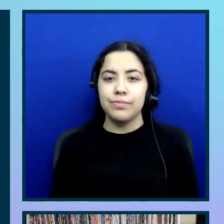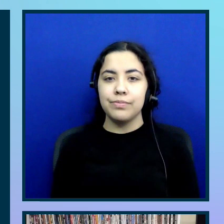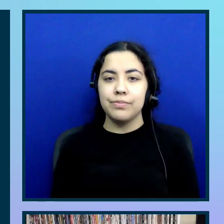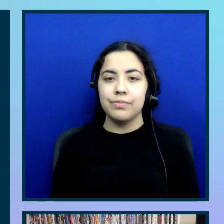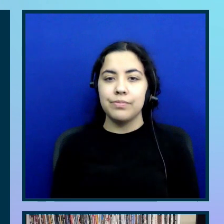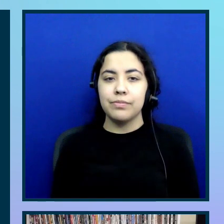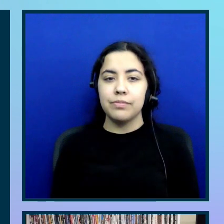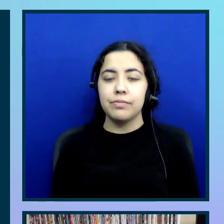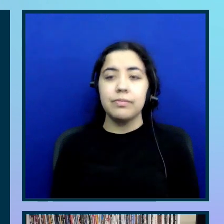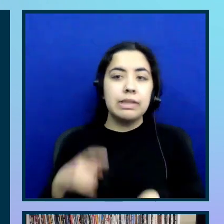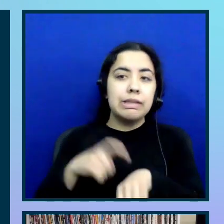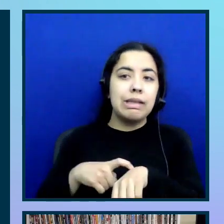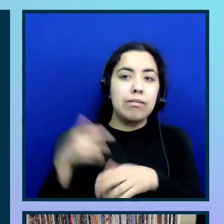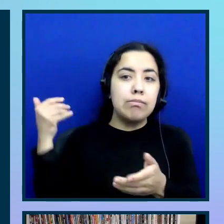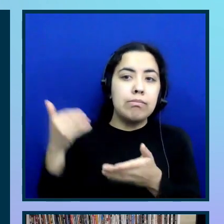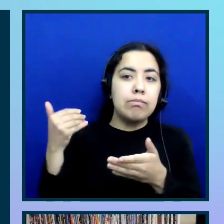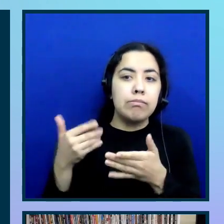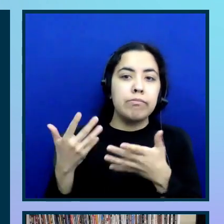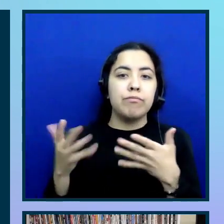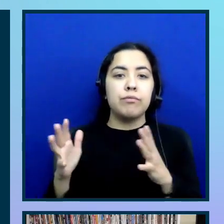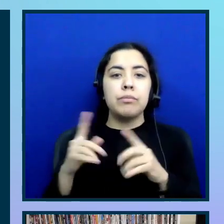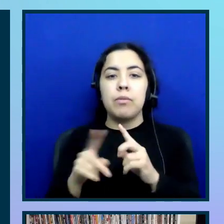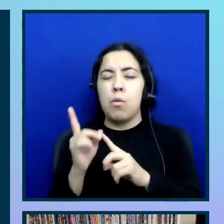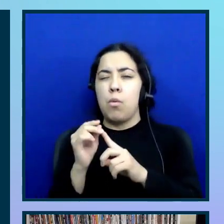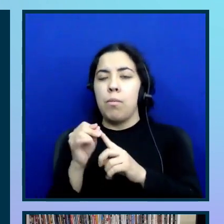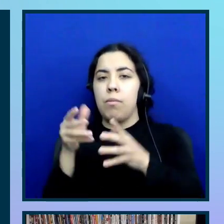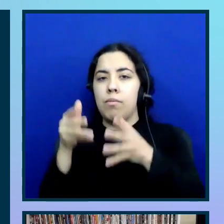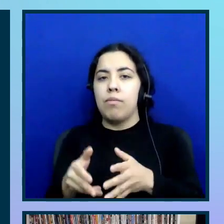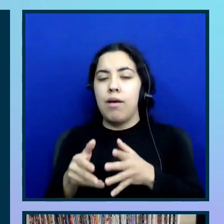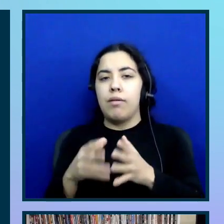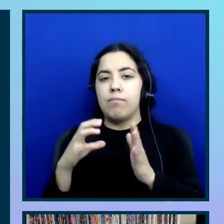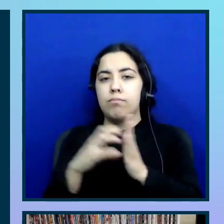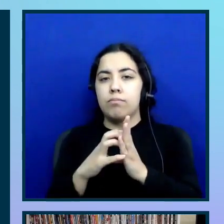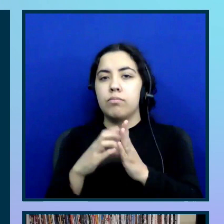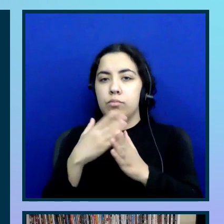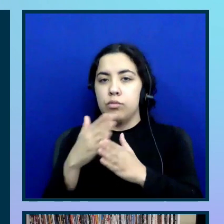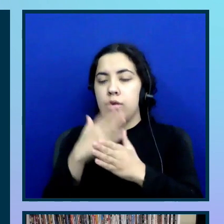So we're coming up on time, but I have one more section to share and it's actually quite important,